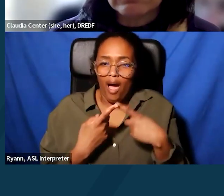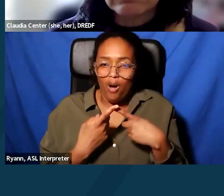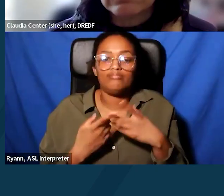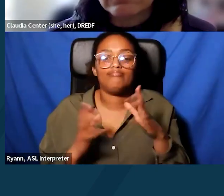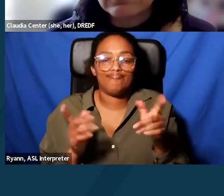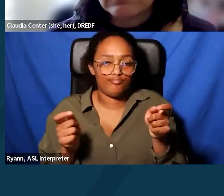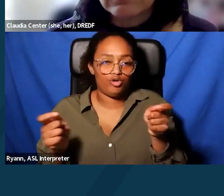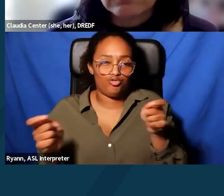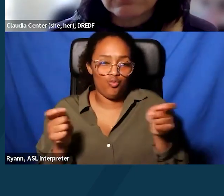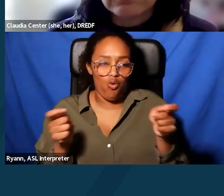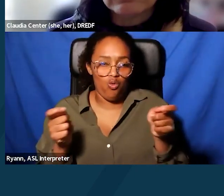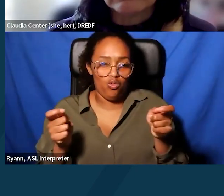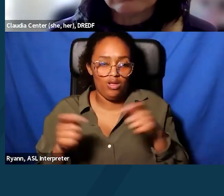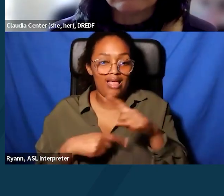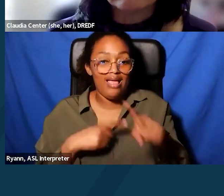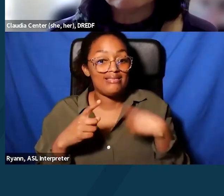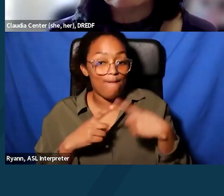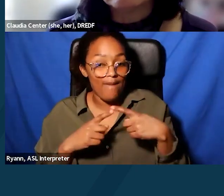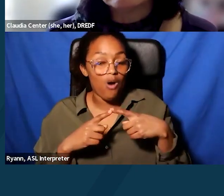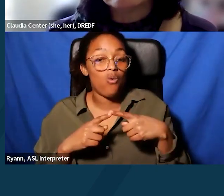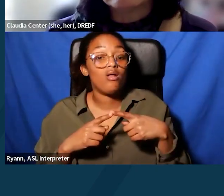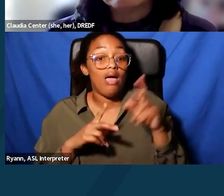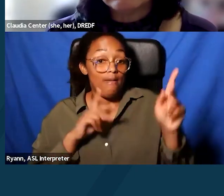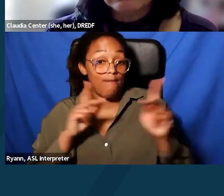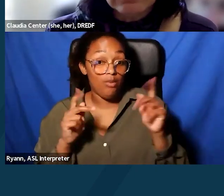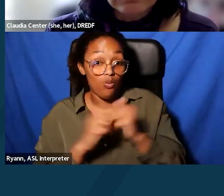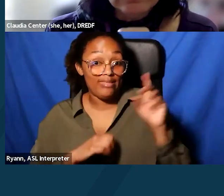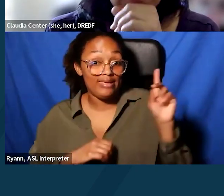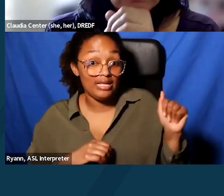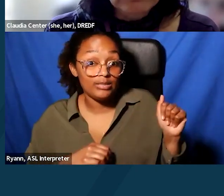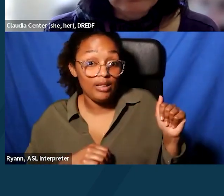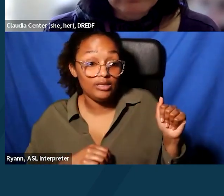and out of sight. And we don't always want to acknowledge that.